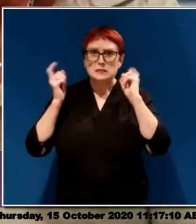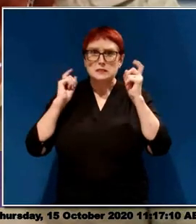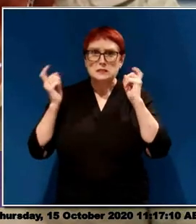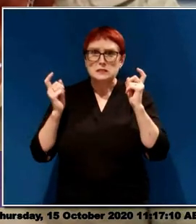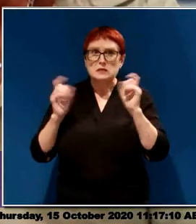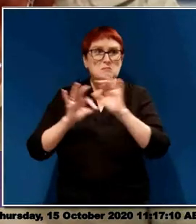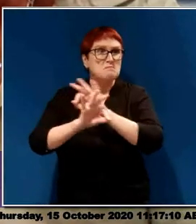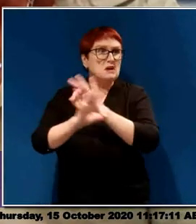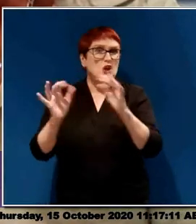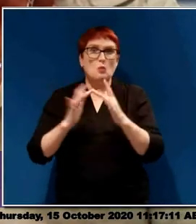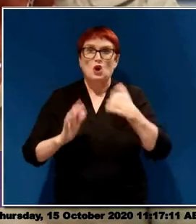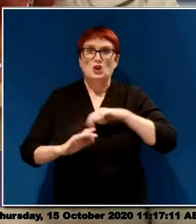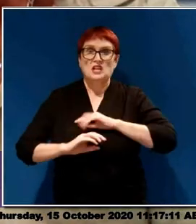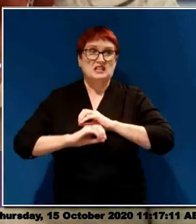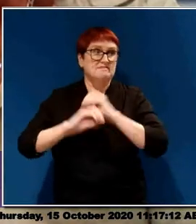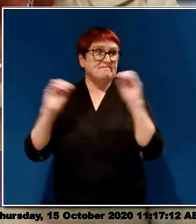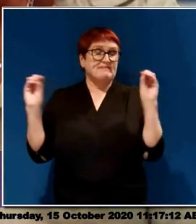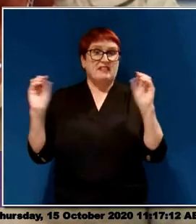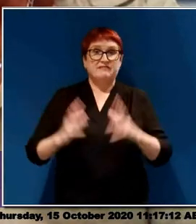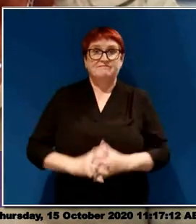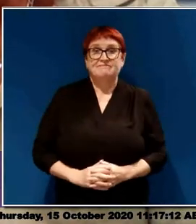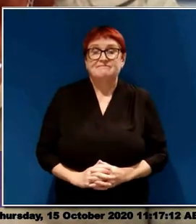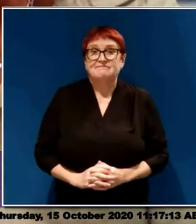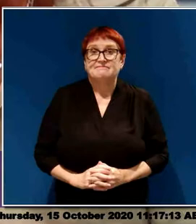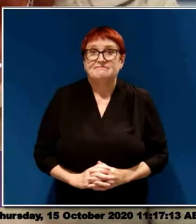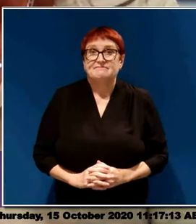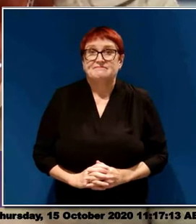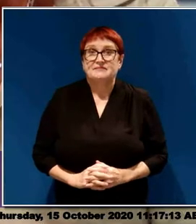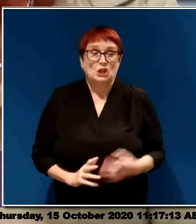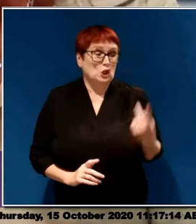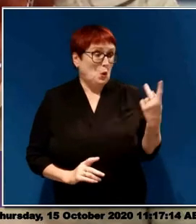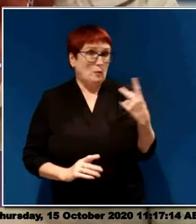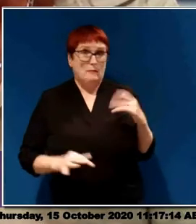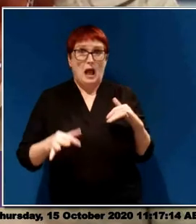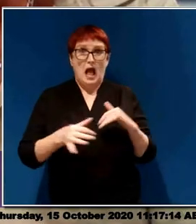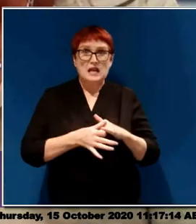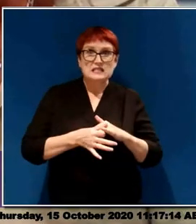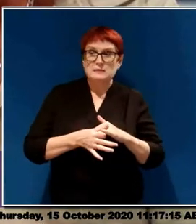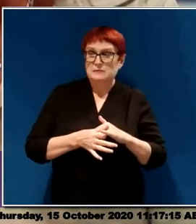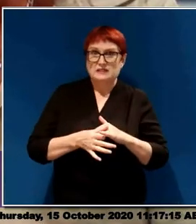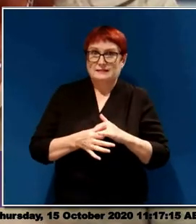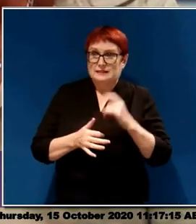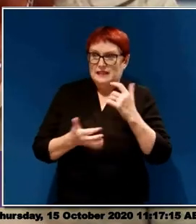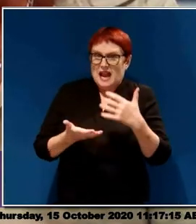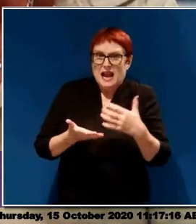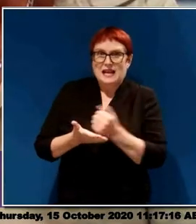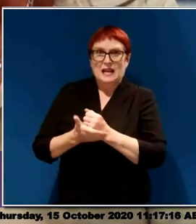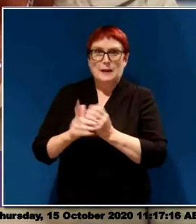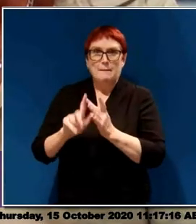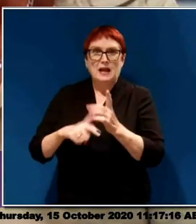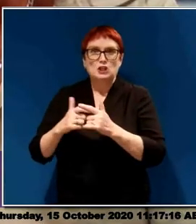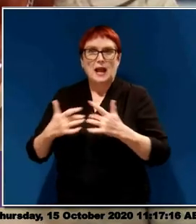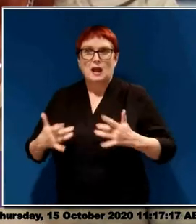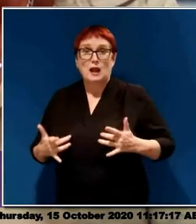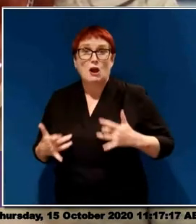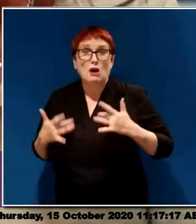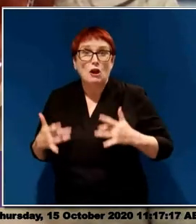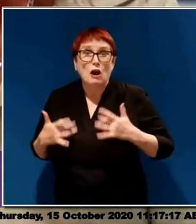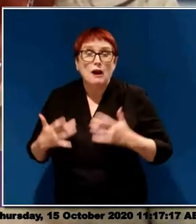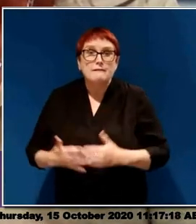So we just worked on keeping him alive and keeping him trying to build him back up again.